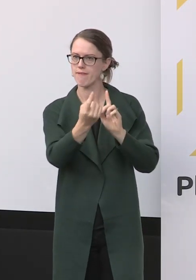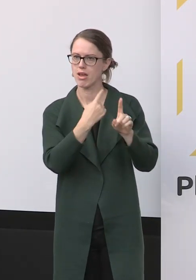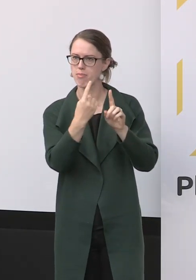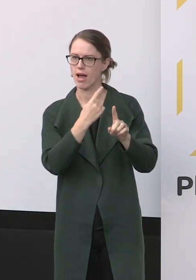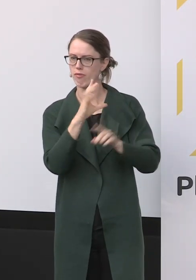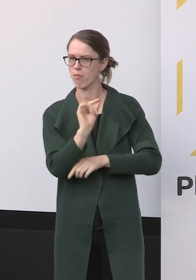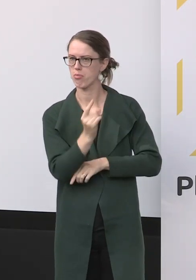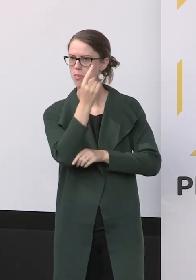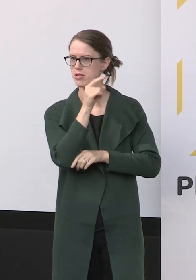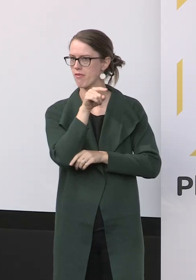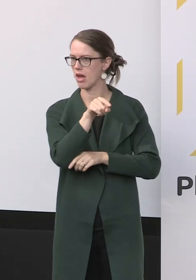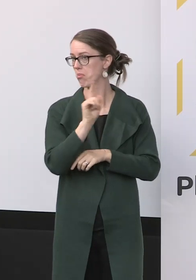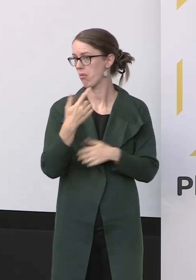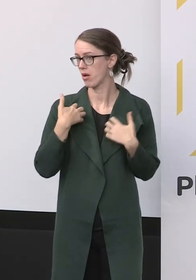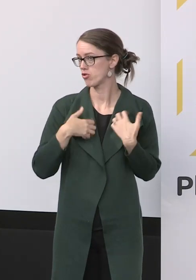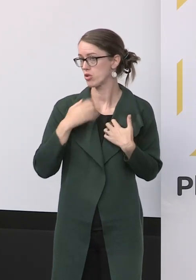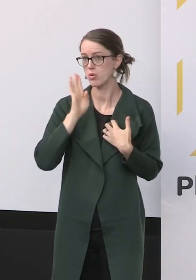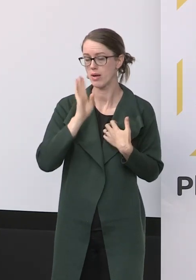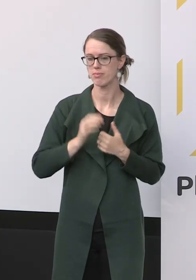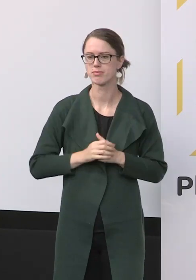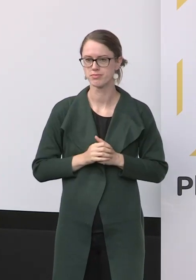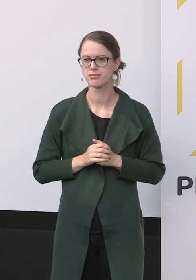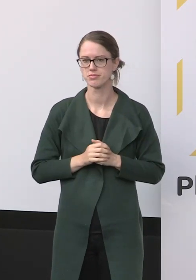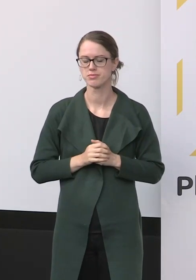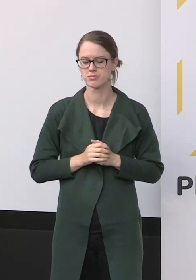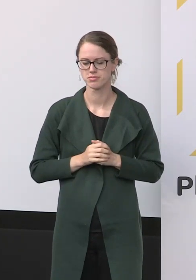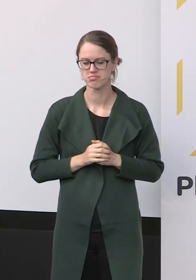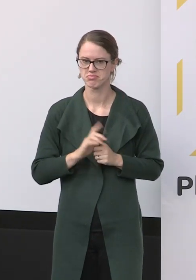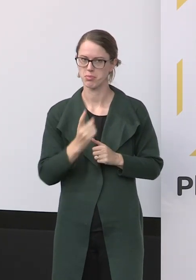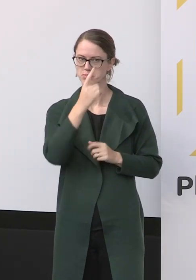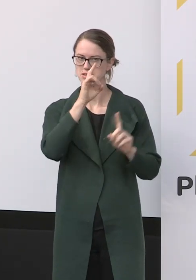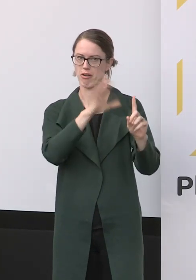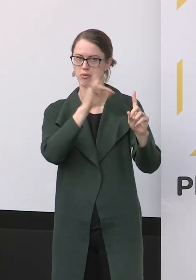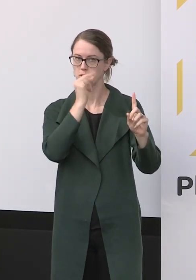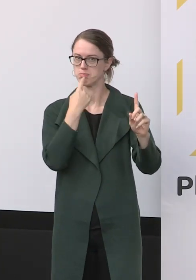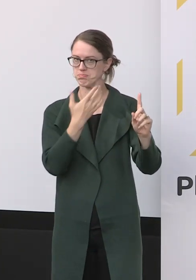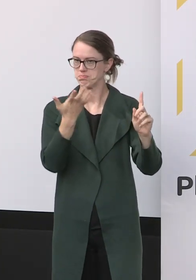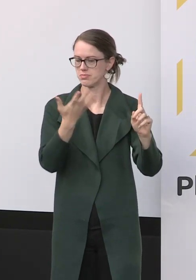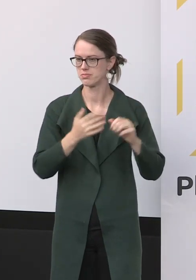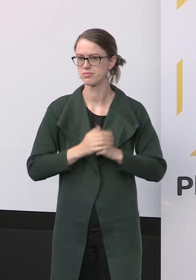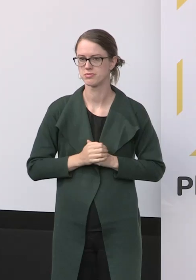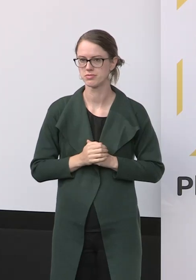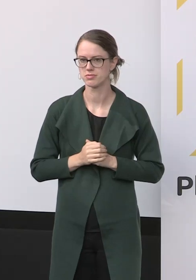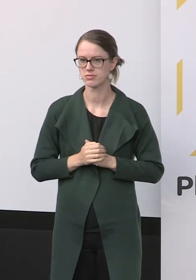I haven't actually followed up or had any feedback yet from the Prime Minister, but I'll